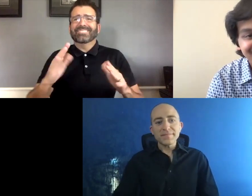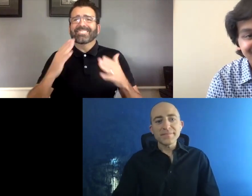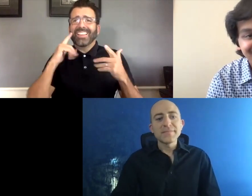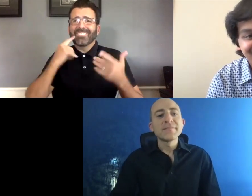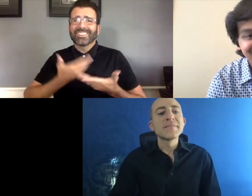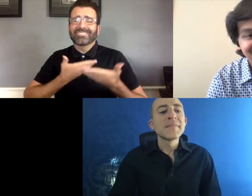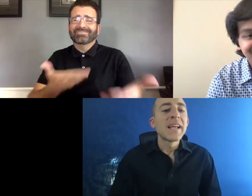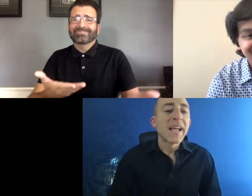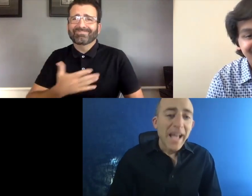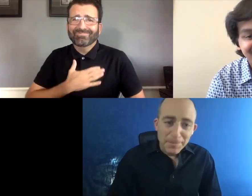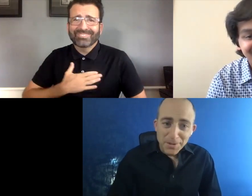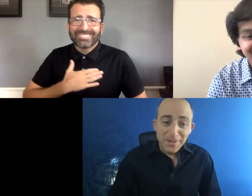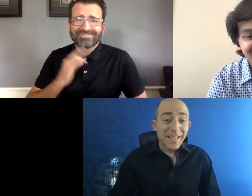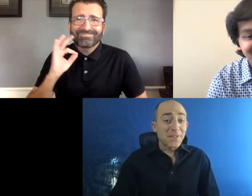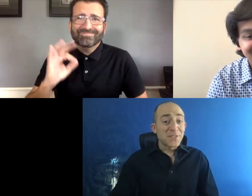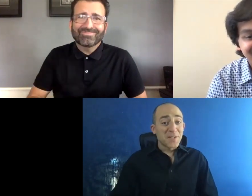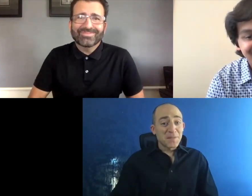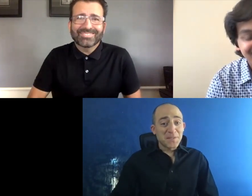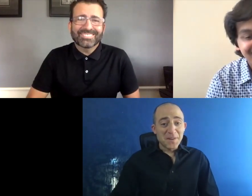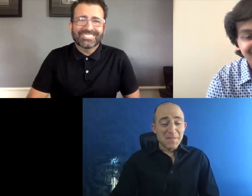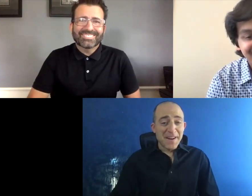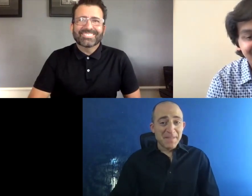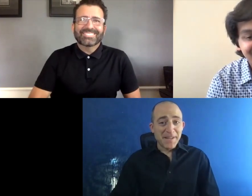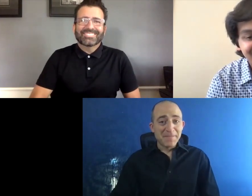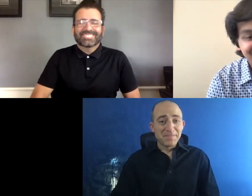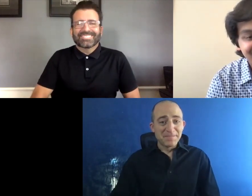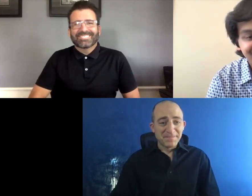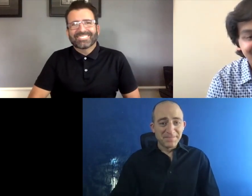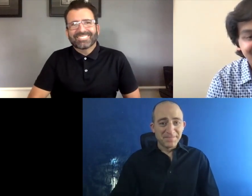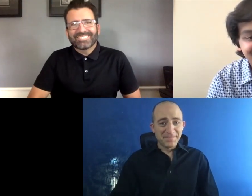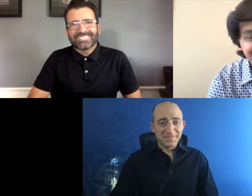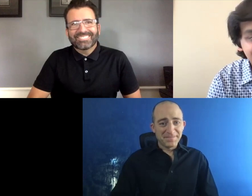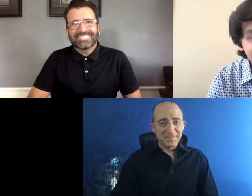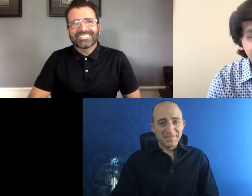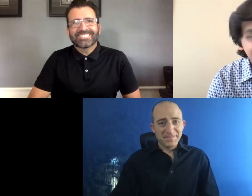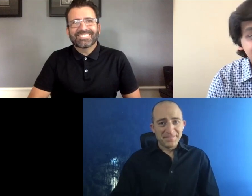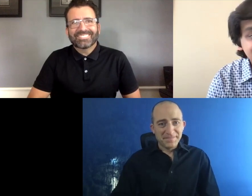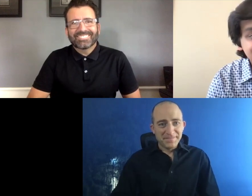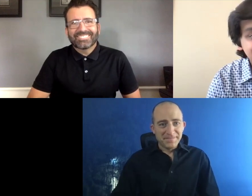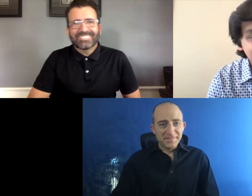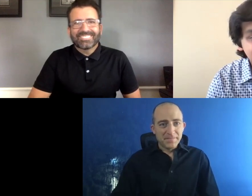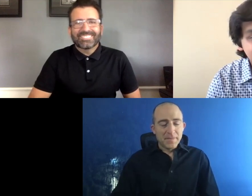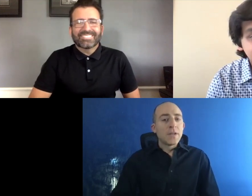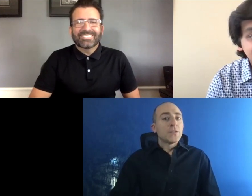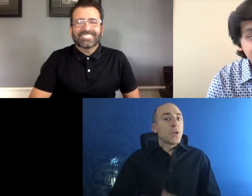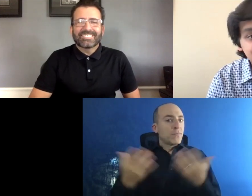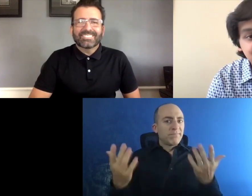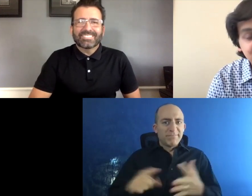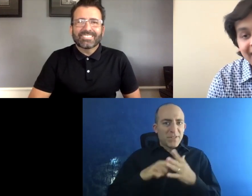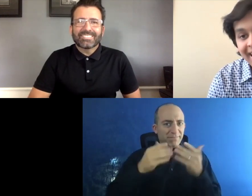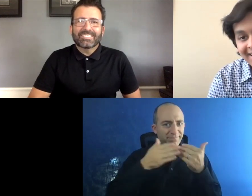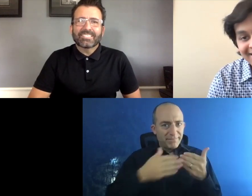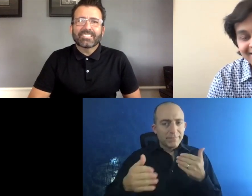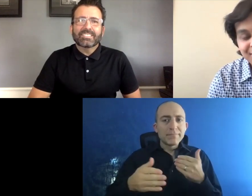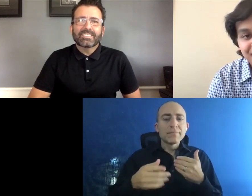Absolutely thank you so much for inviting me. So let's get started with why did you choose to act in this film?